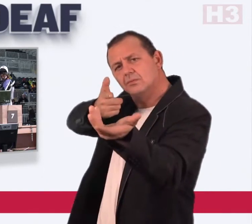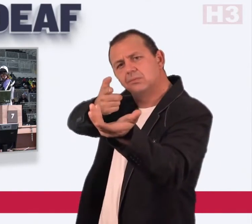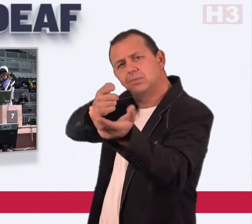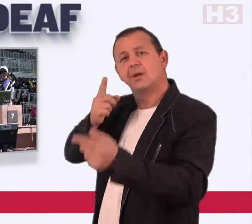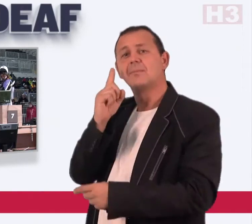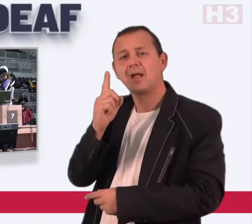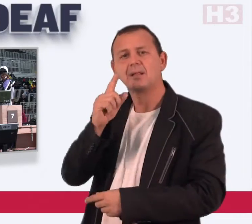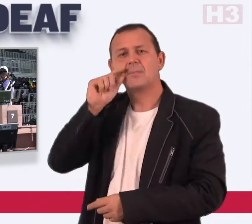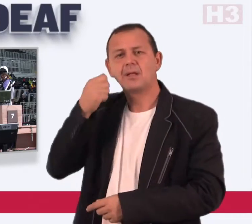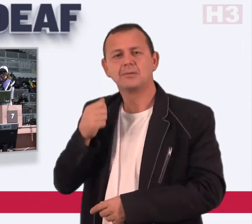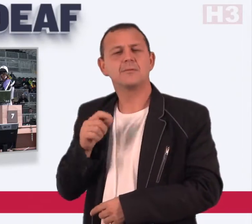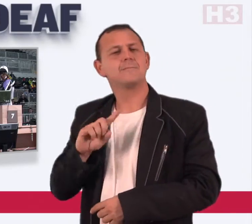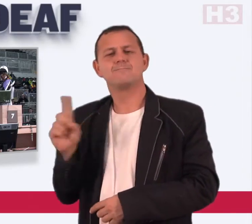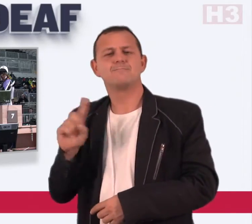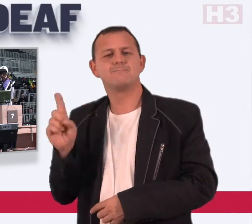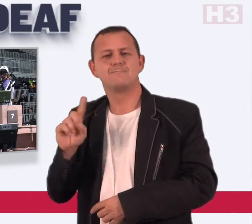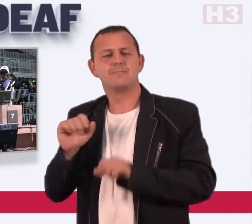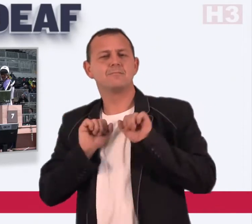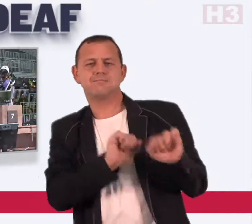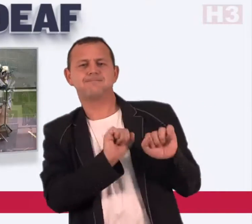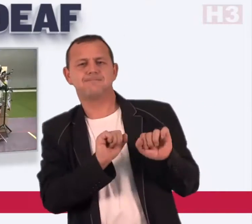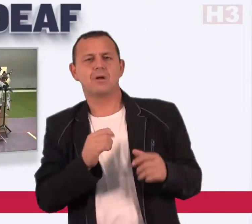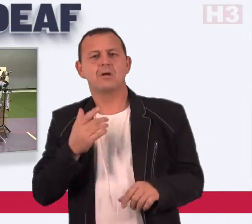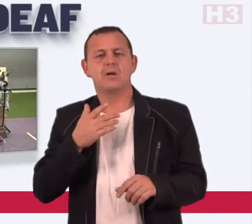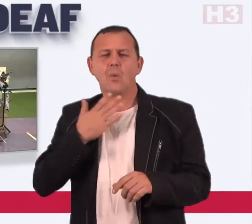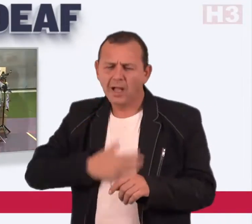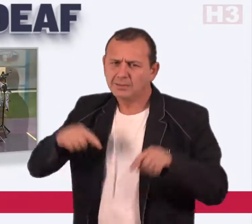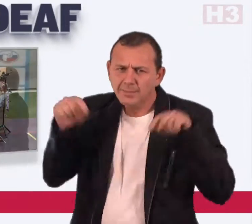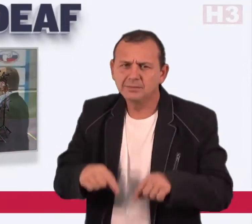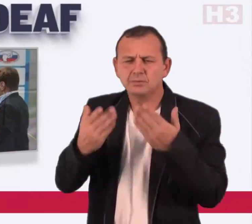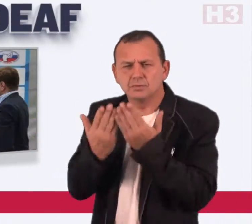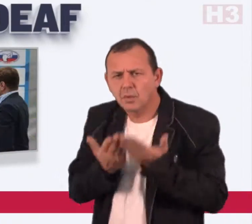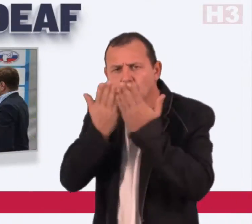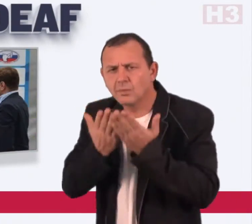he first refused because he